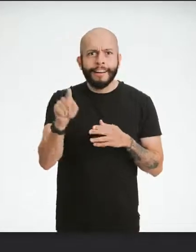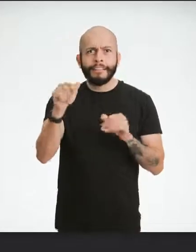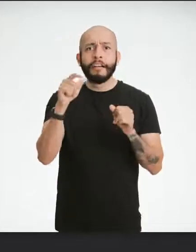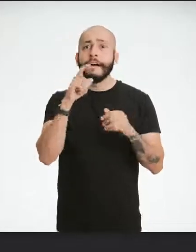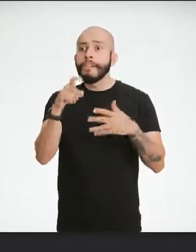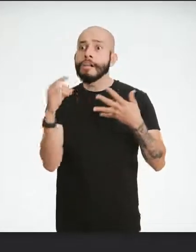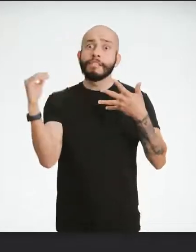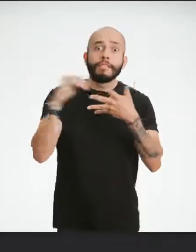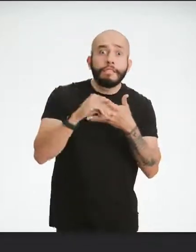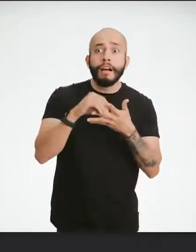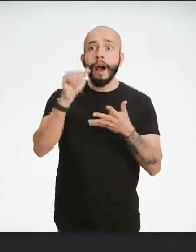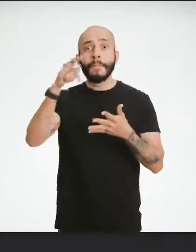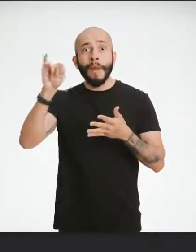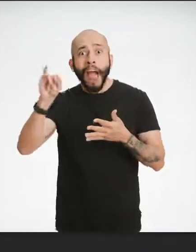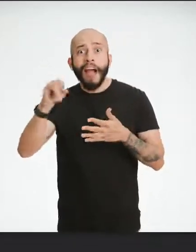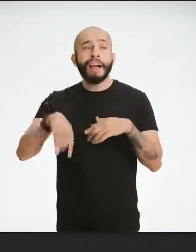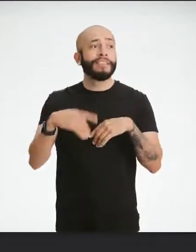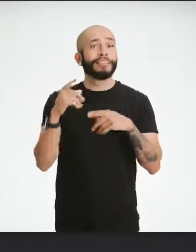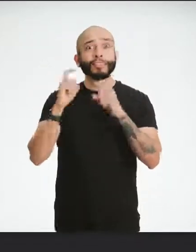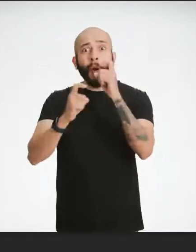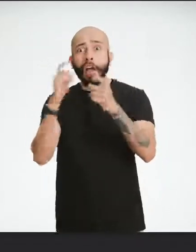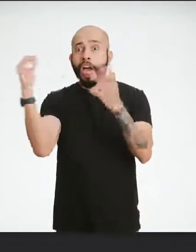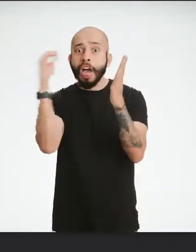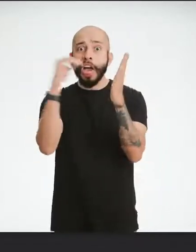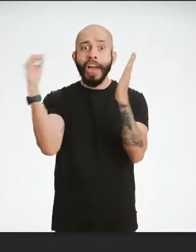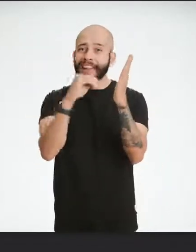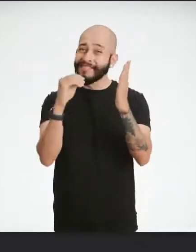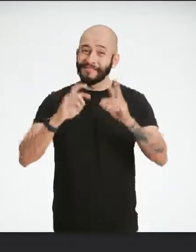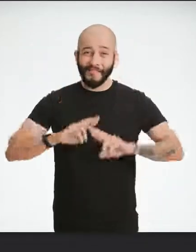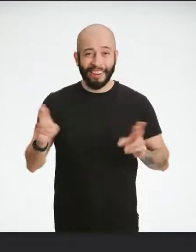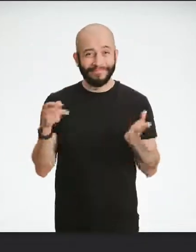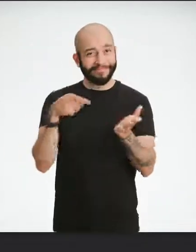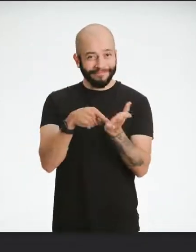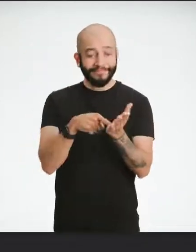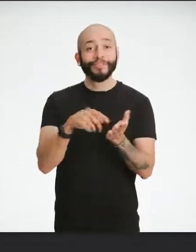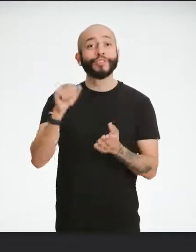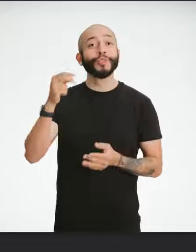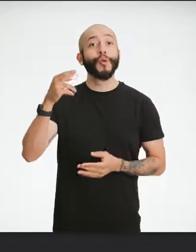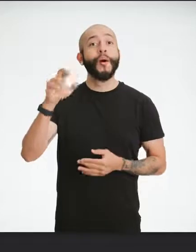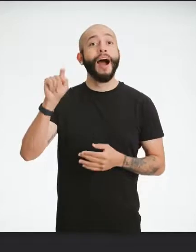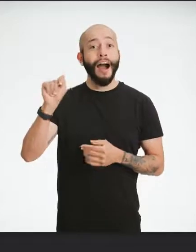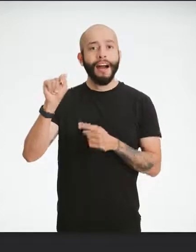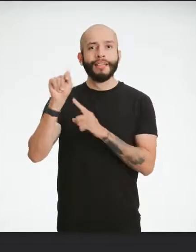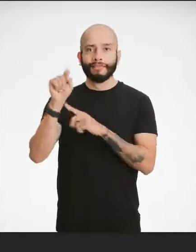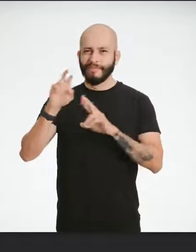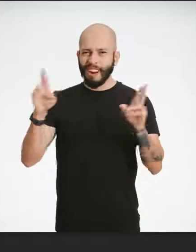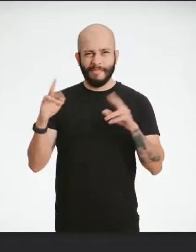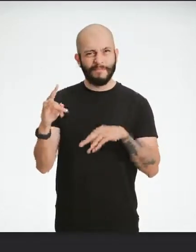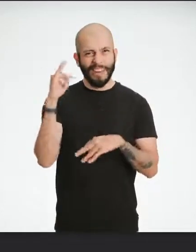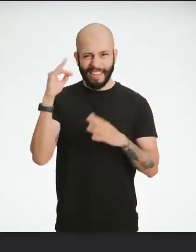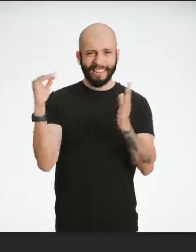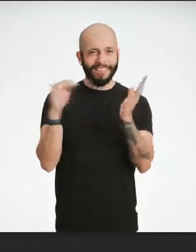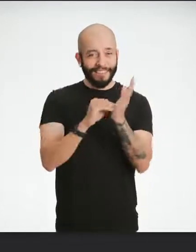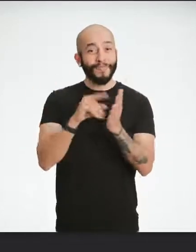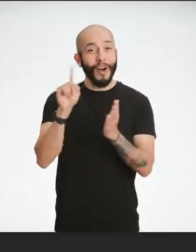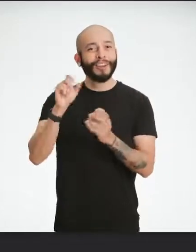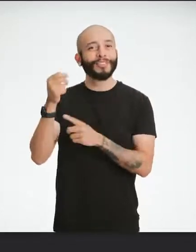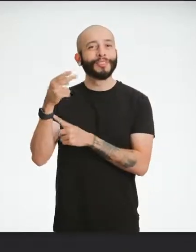to adopt any additional APIs, like donations. Your shortcuts also appear immediately in the Shortcuts app, where people can run them